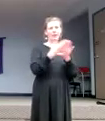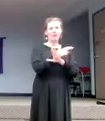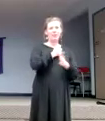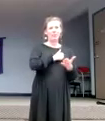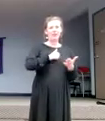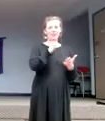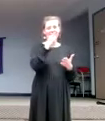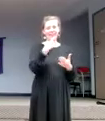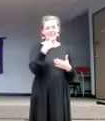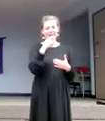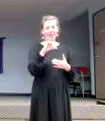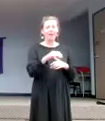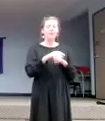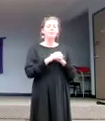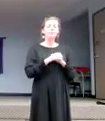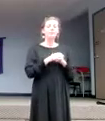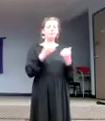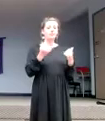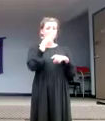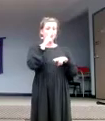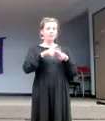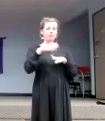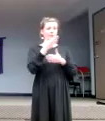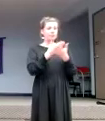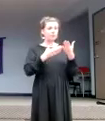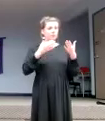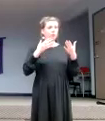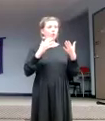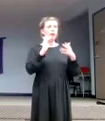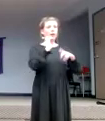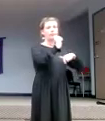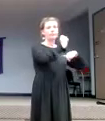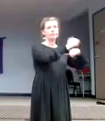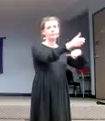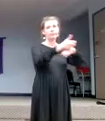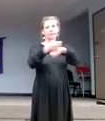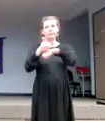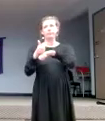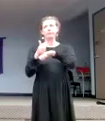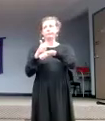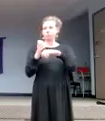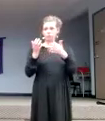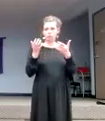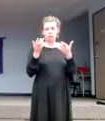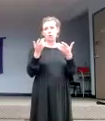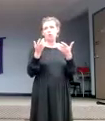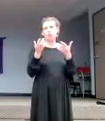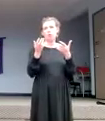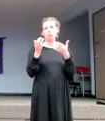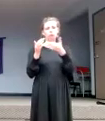that I didn't. We're now going to have stations set up on either corner of the room here. These